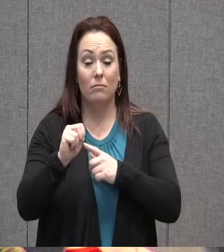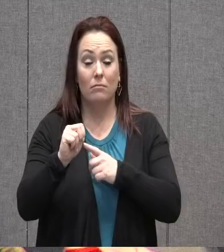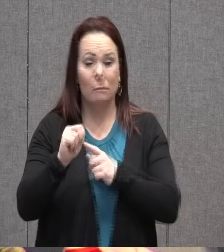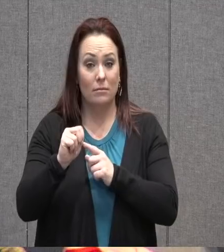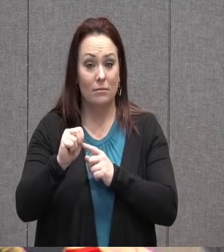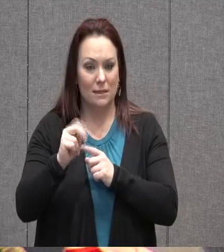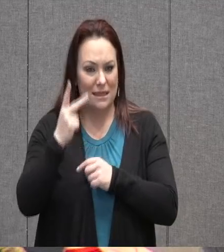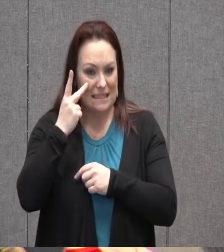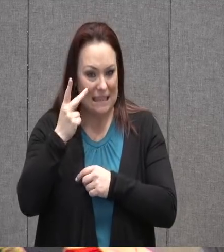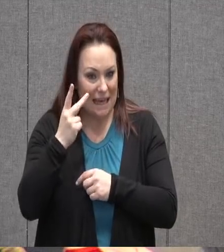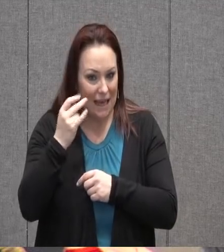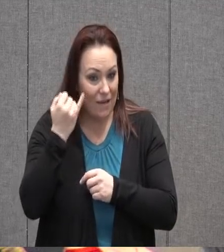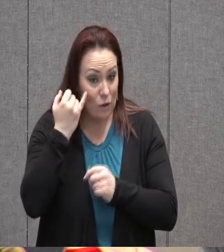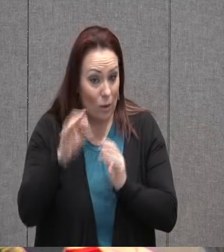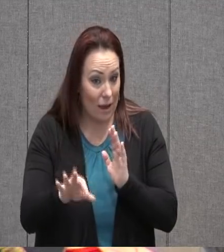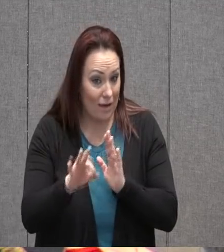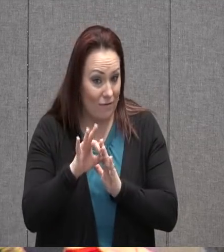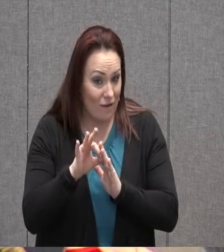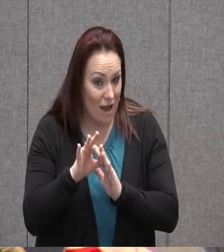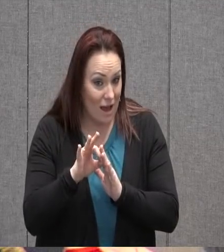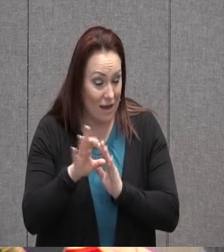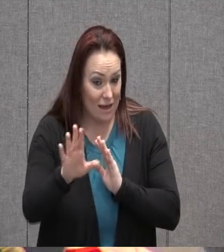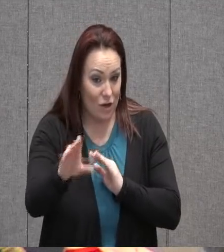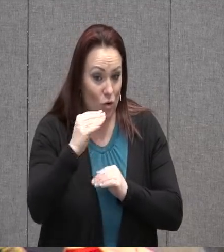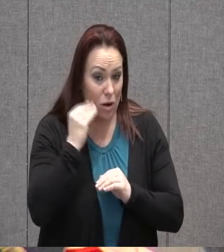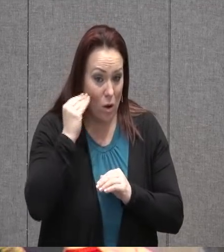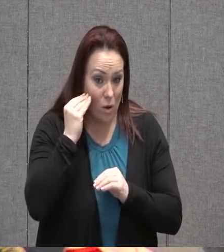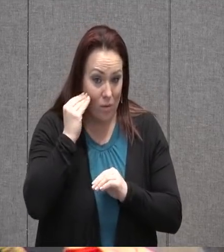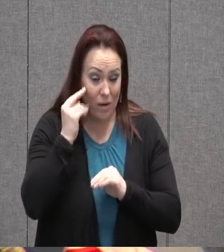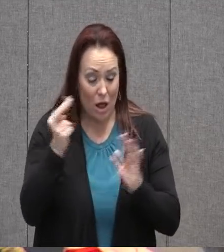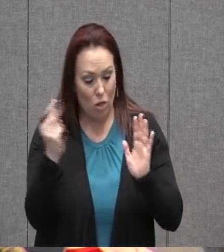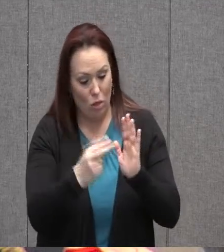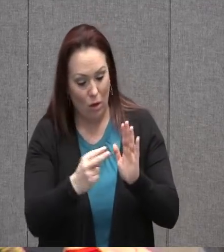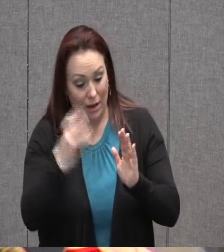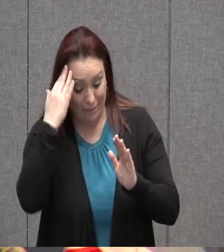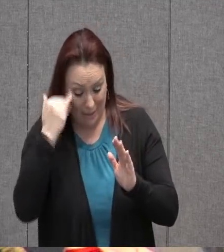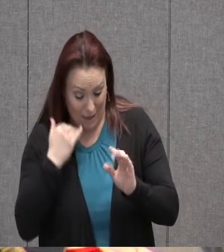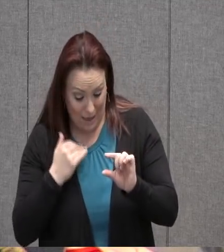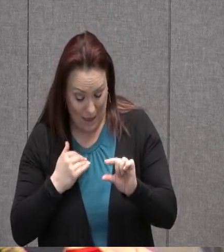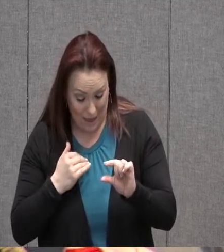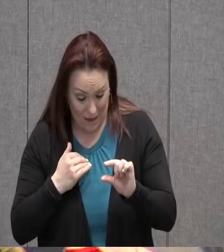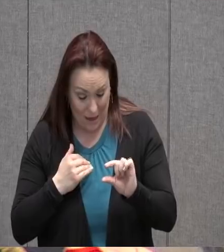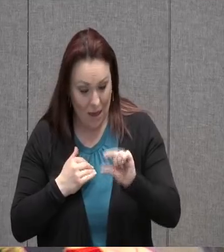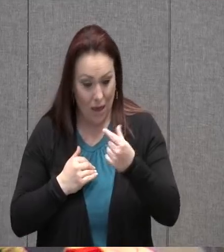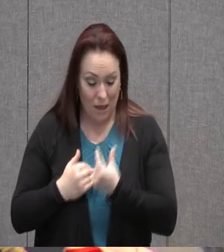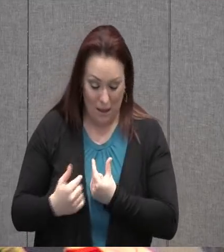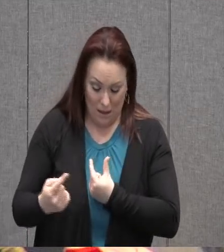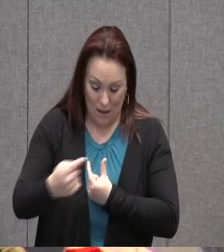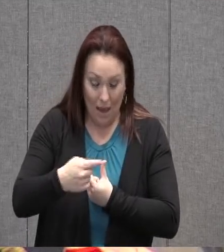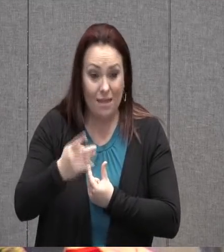and see what the head and the tail look like. See if they're the same or if they're different.